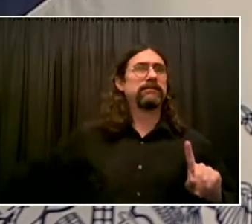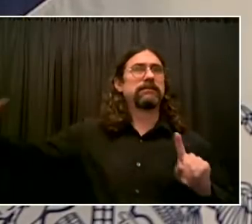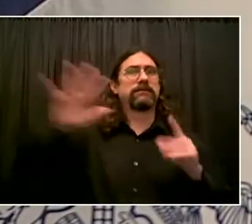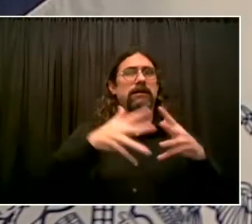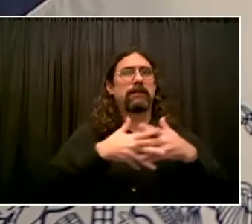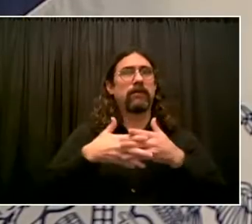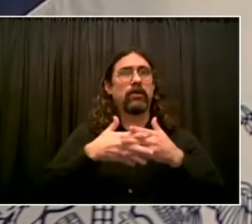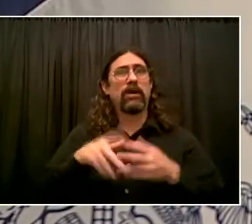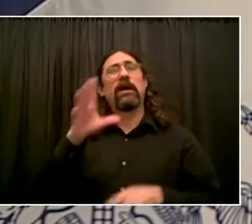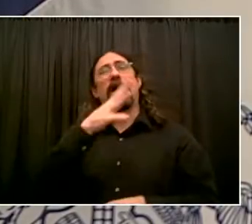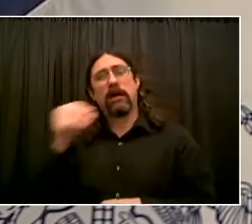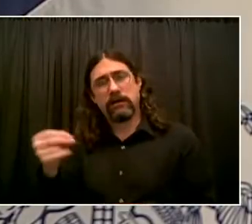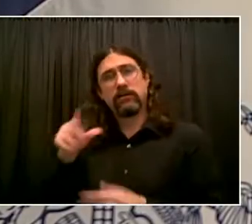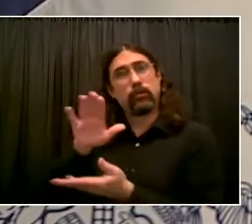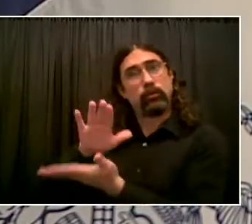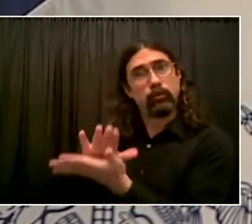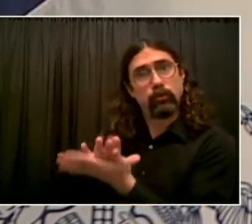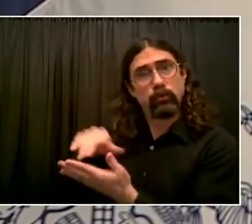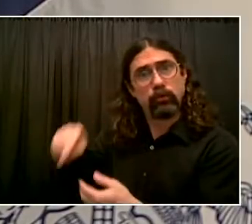COUNTRY IN TERMS OF COV. ID